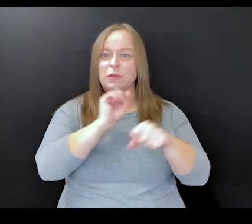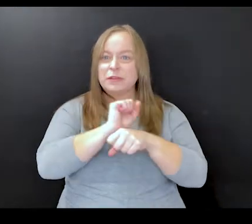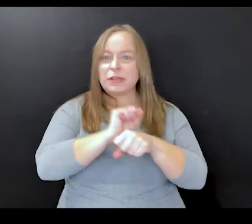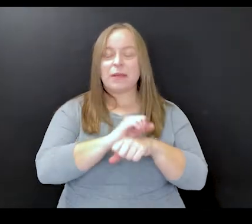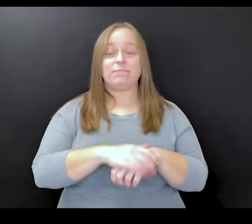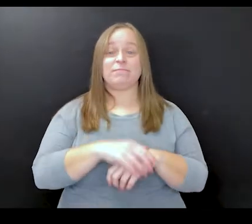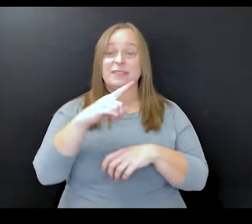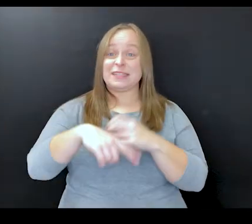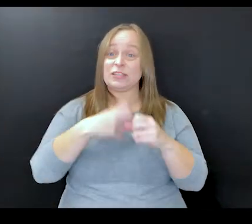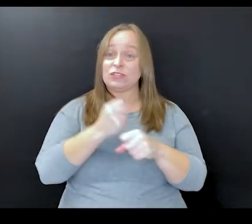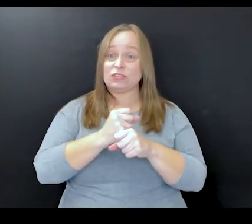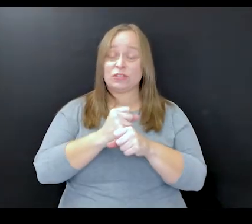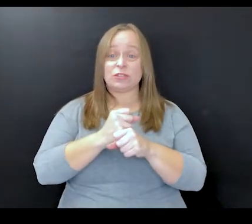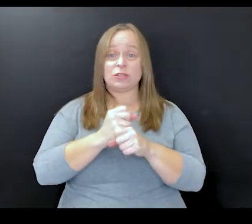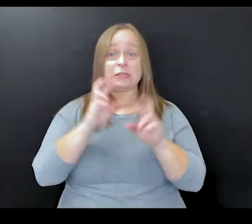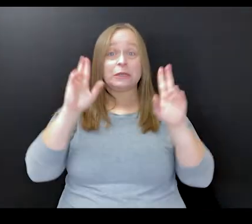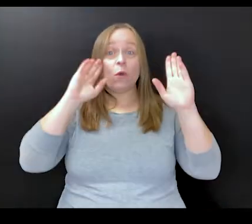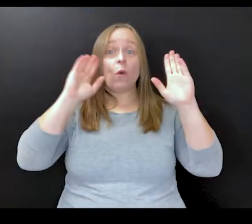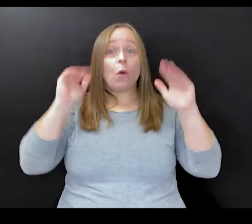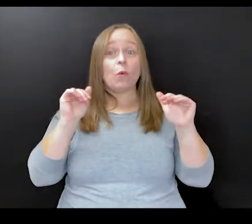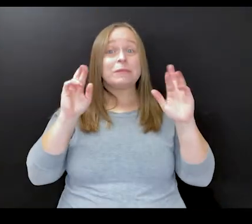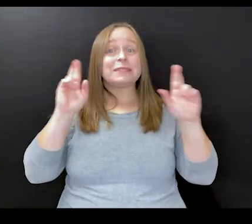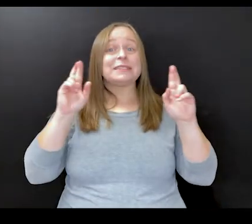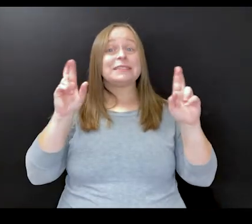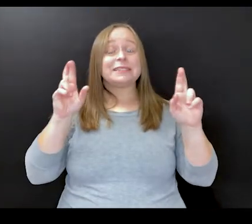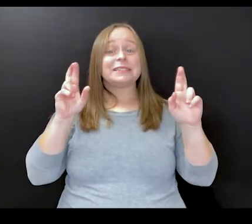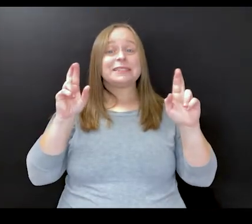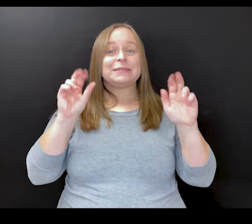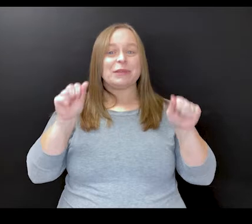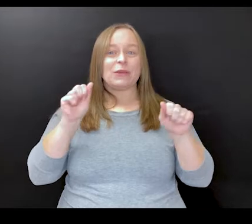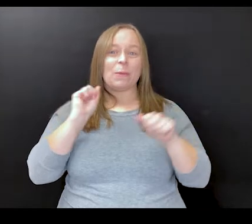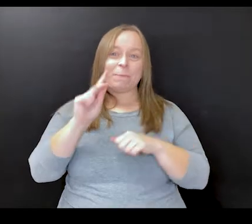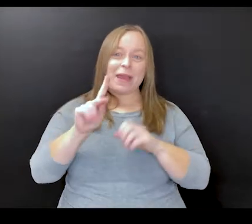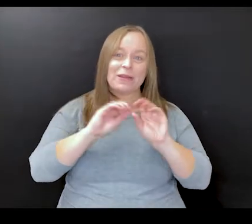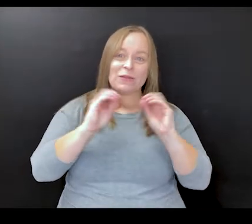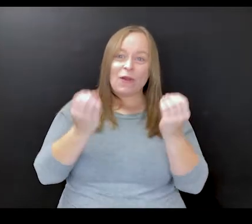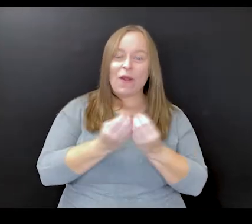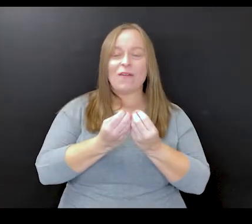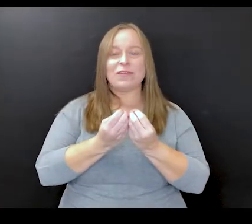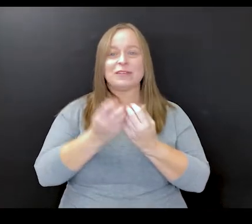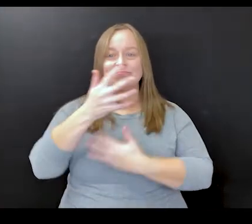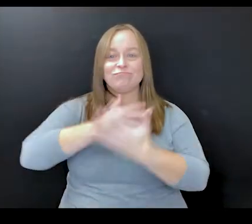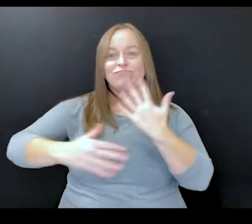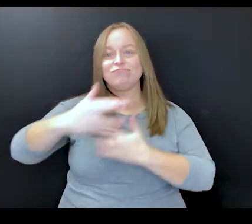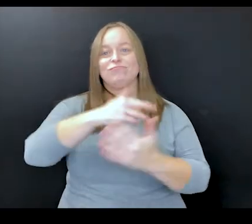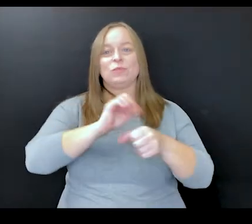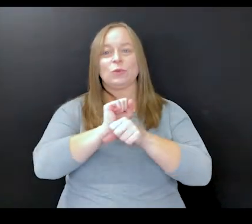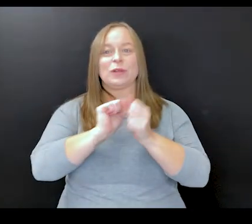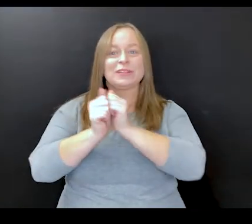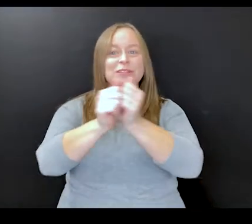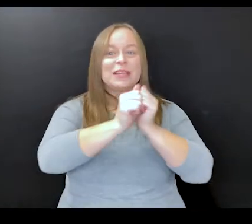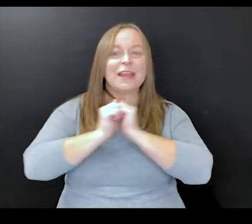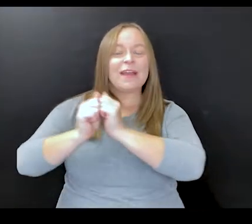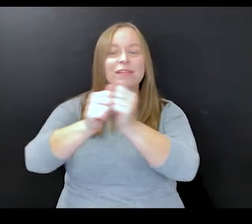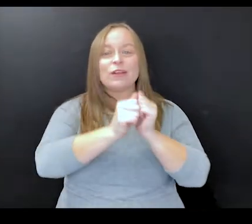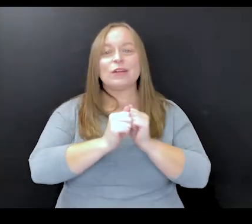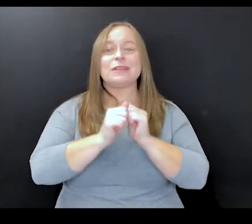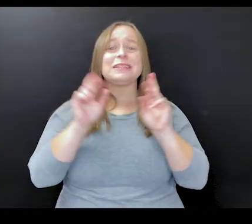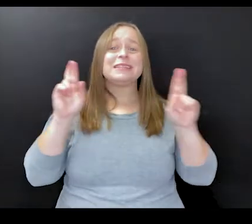This year, we had high hopes that we would be able to get back into the office, that we would be able to work together,